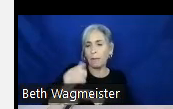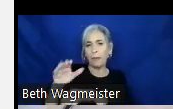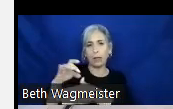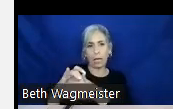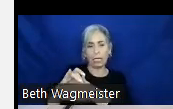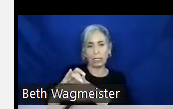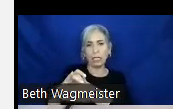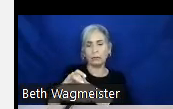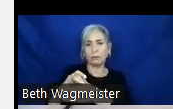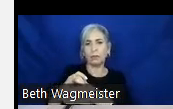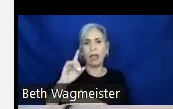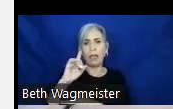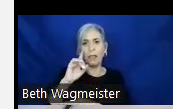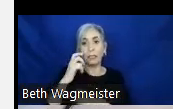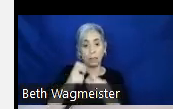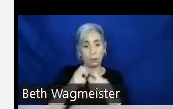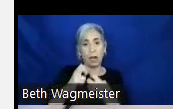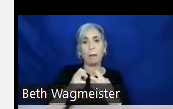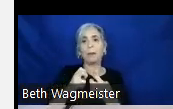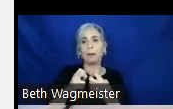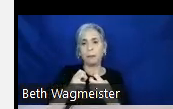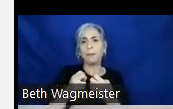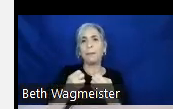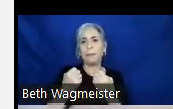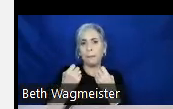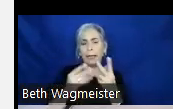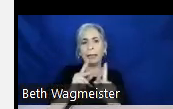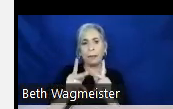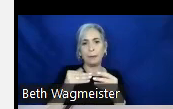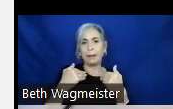et cetera. I think this is a problem many CMS will have because customization is a big thing.